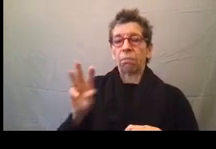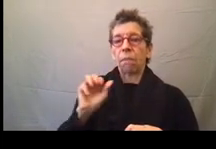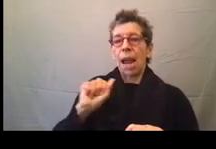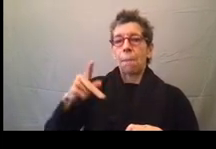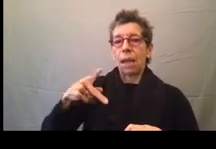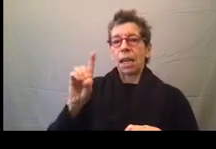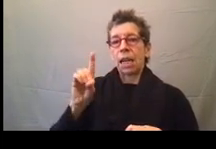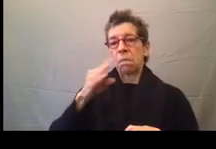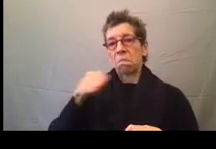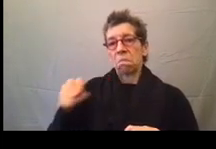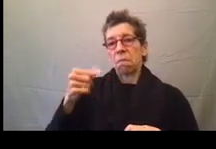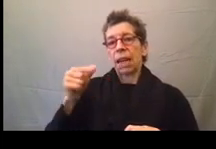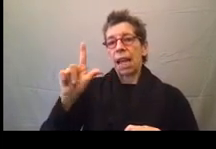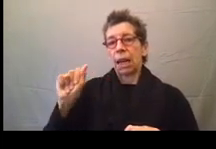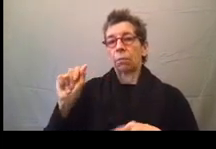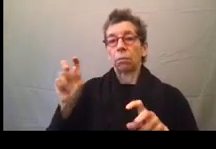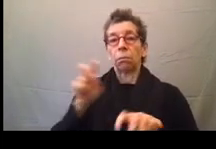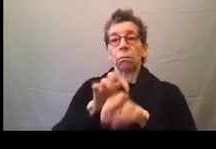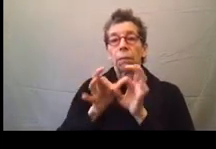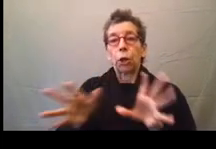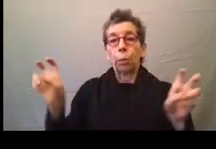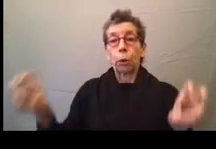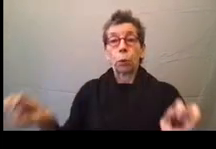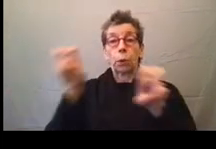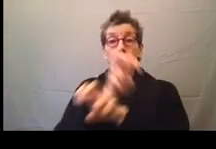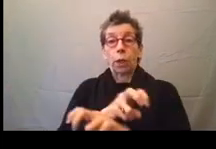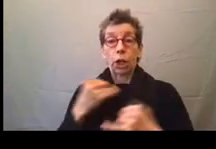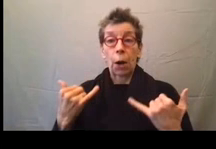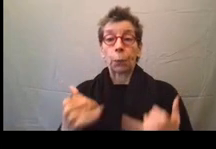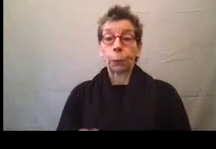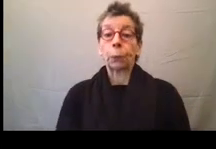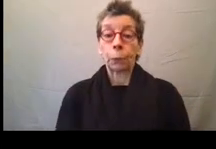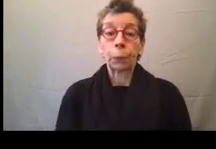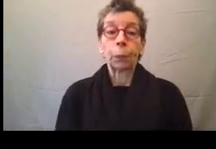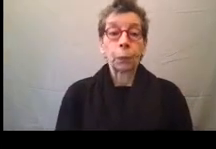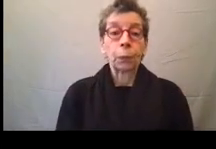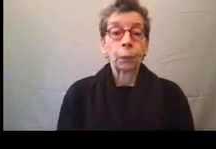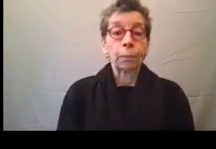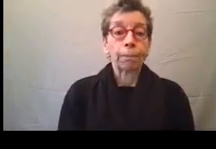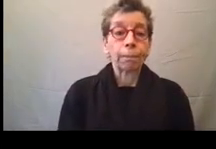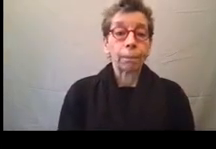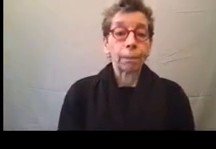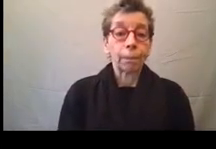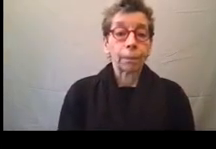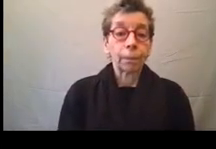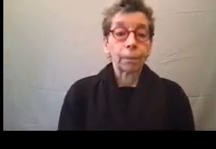Finally, and this is not about joy specifically or celebration, but it is about an opportunity